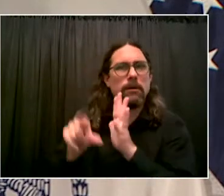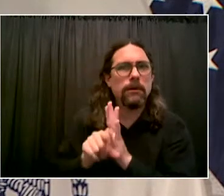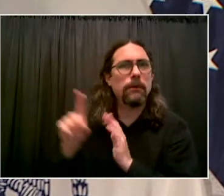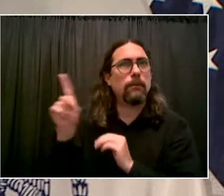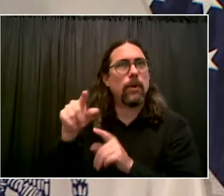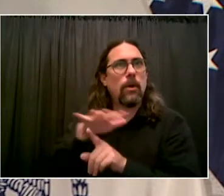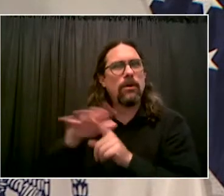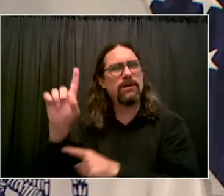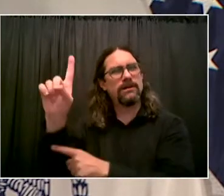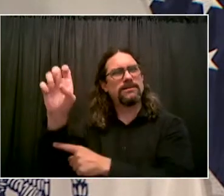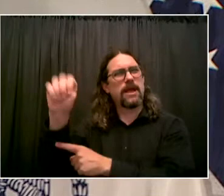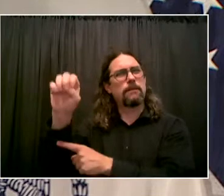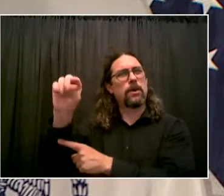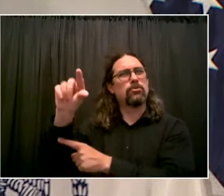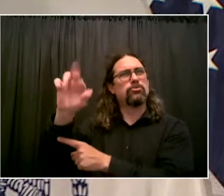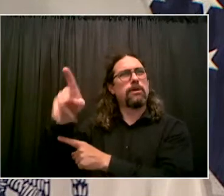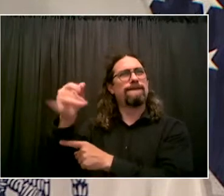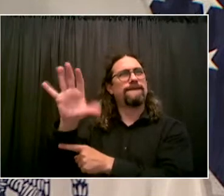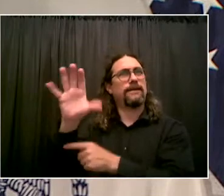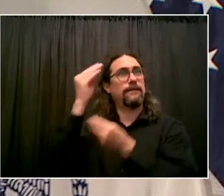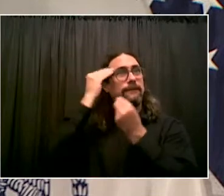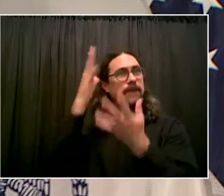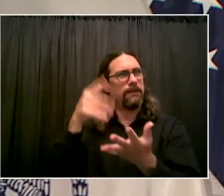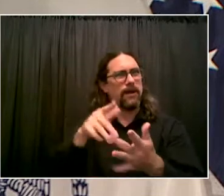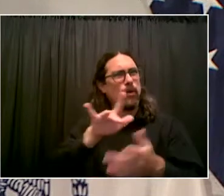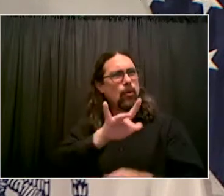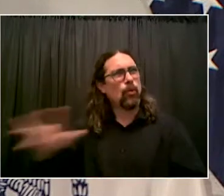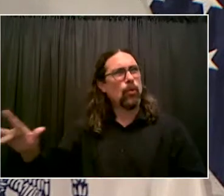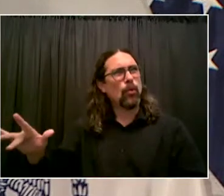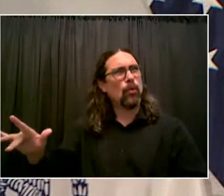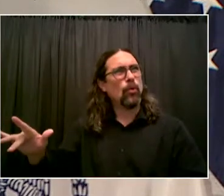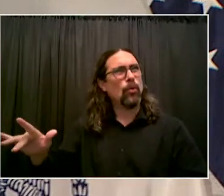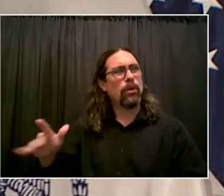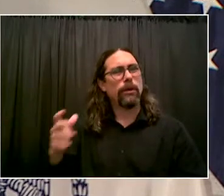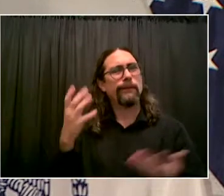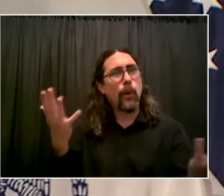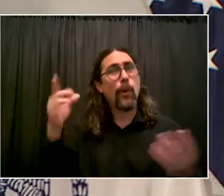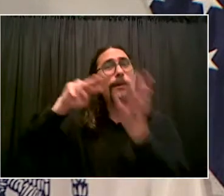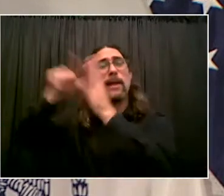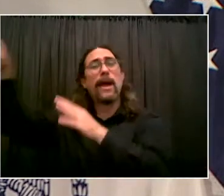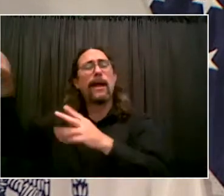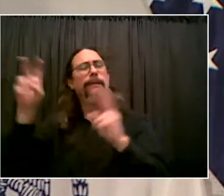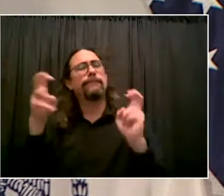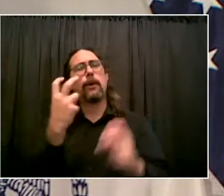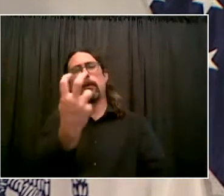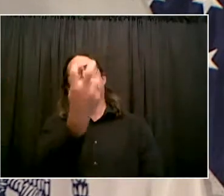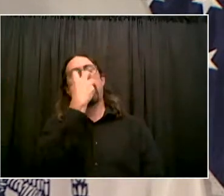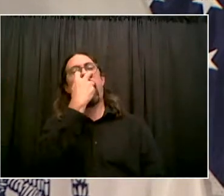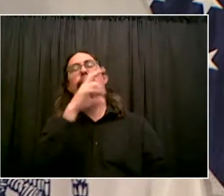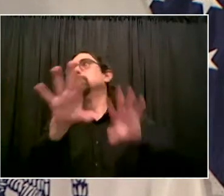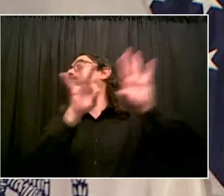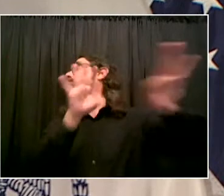BACKGROUNDS SO THERE'S NO WAY FOR US TO REALLY